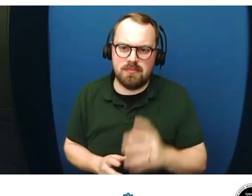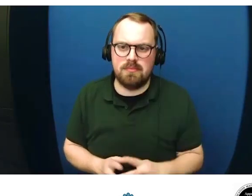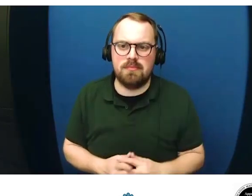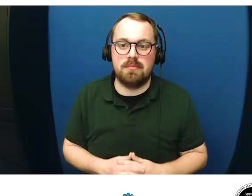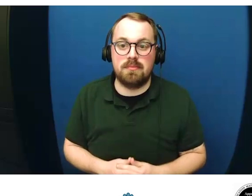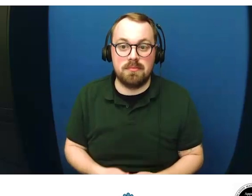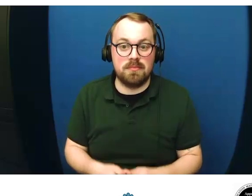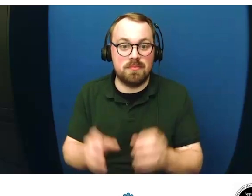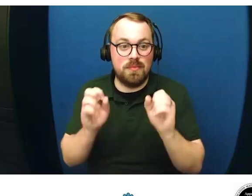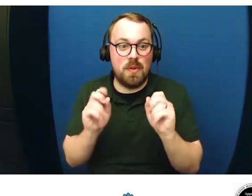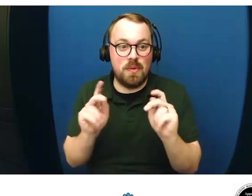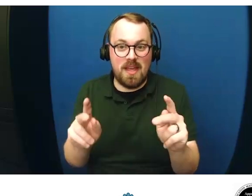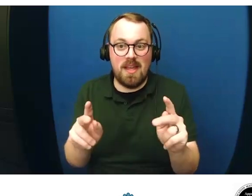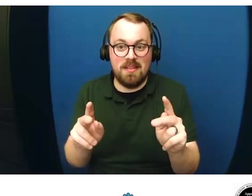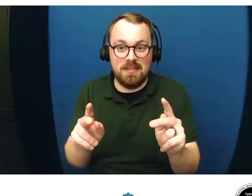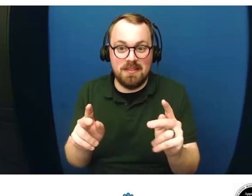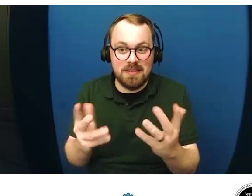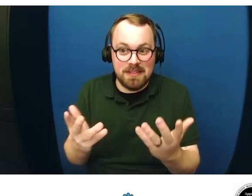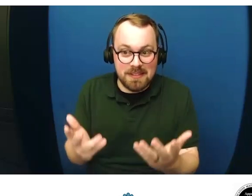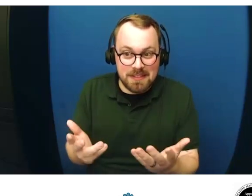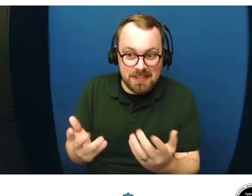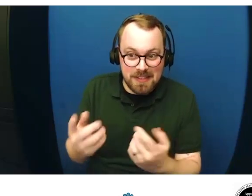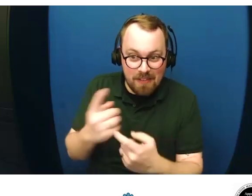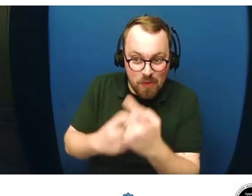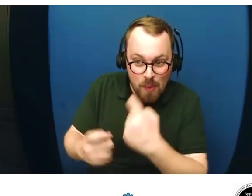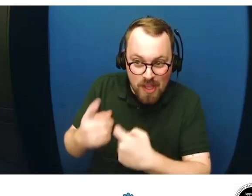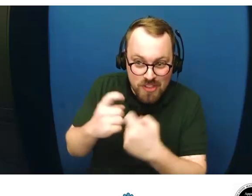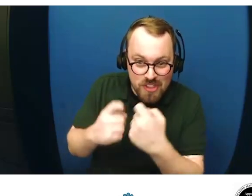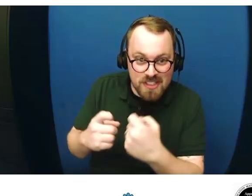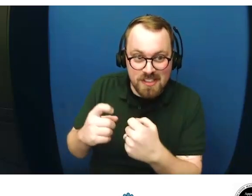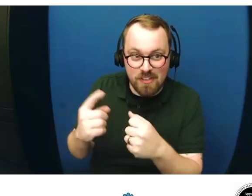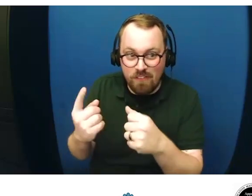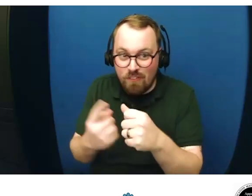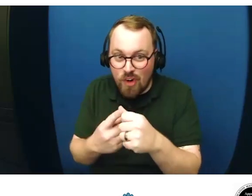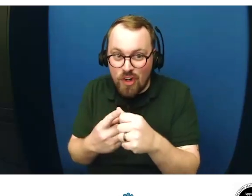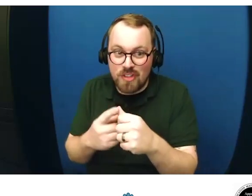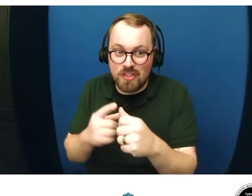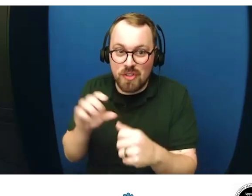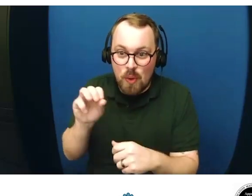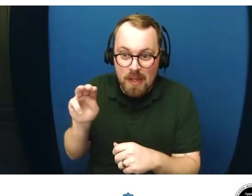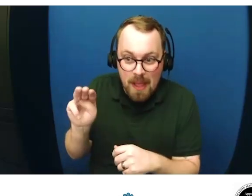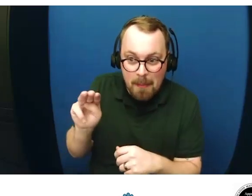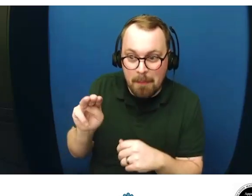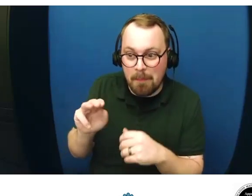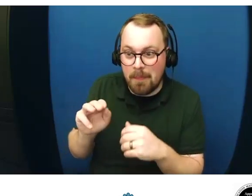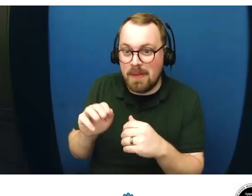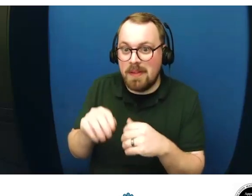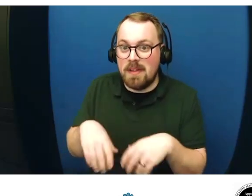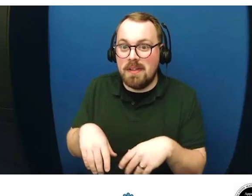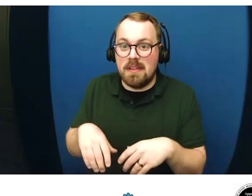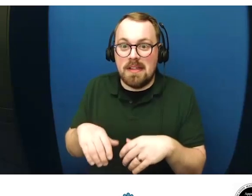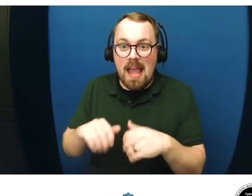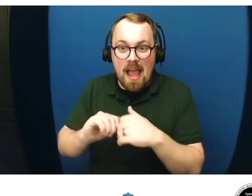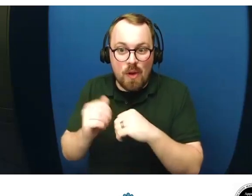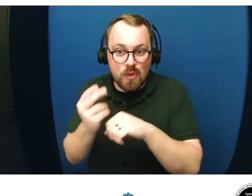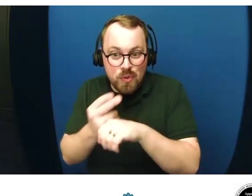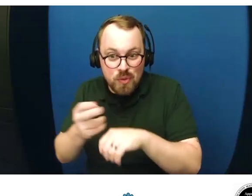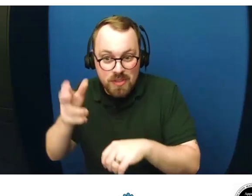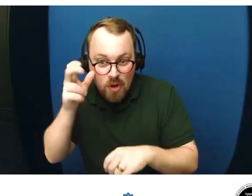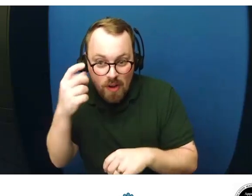Okay, that was one. Does anybody have questions, thoughts about Using Hearing for Orientation and Travel?